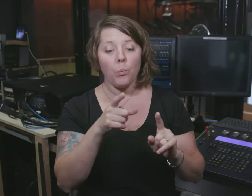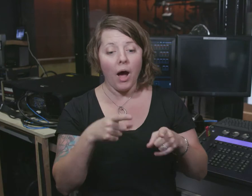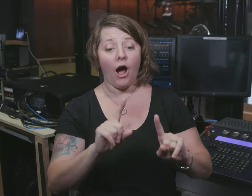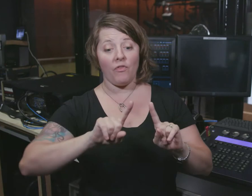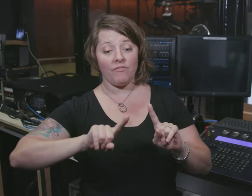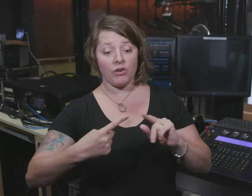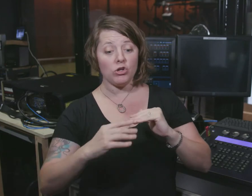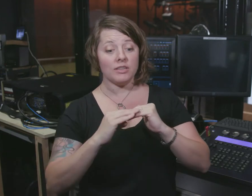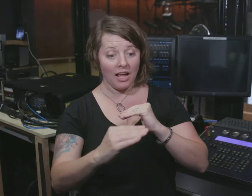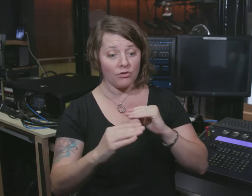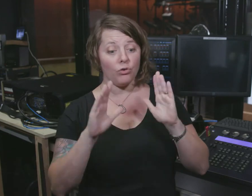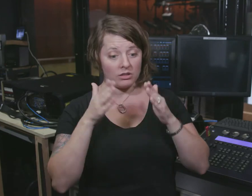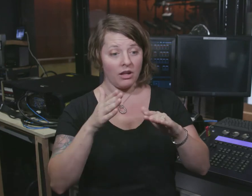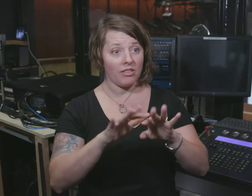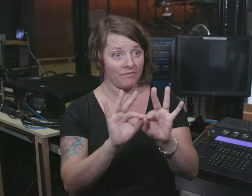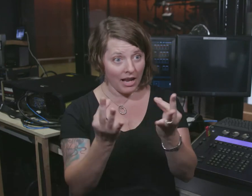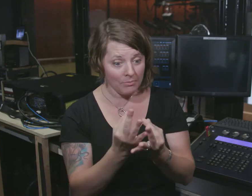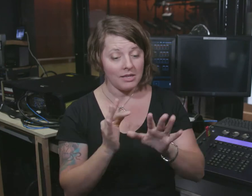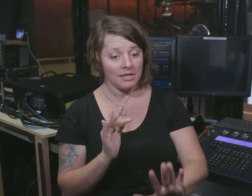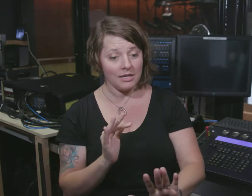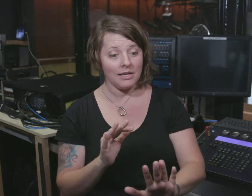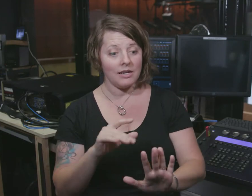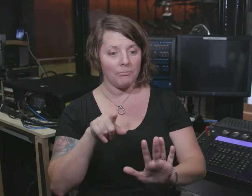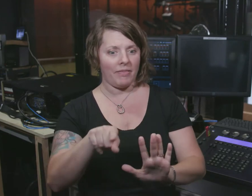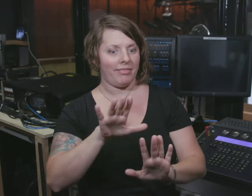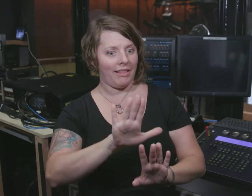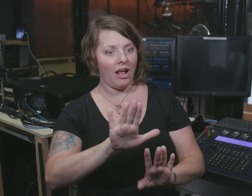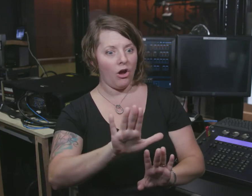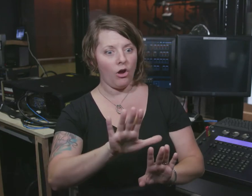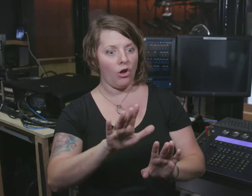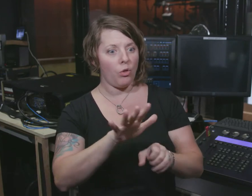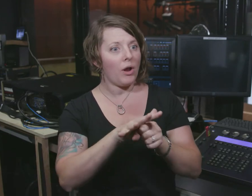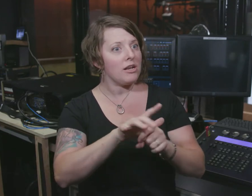So, really, while the first level is focused on the family, We have to remember